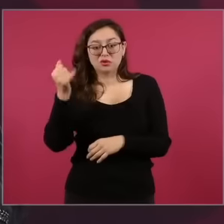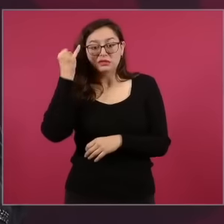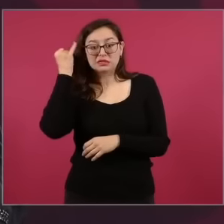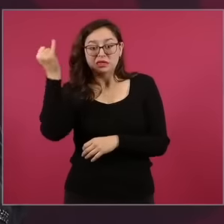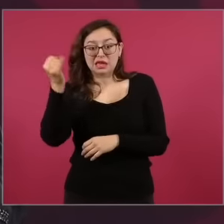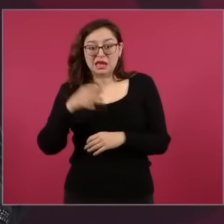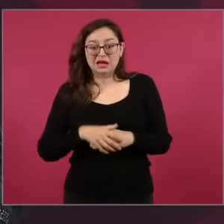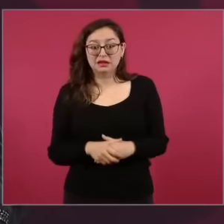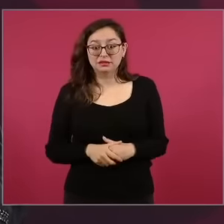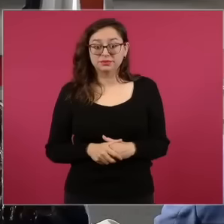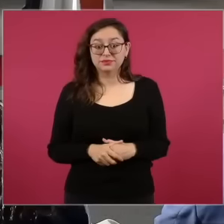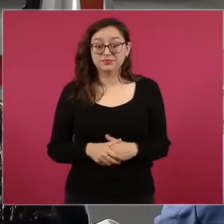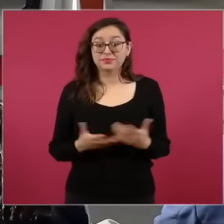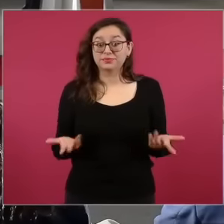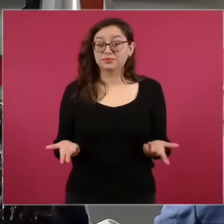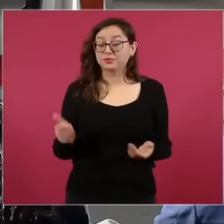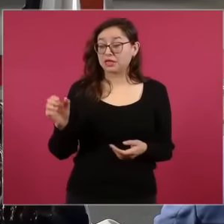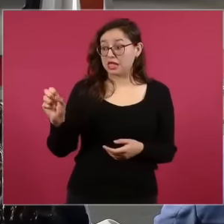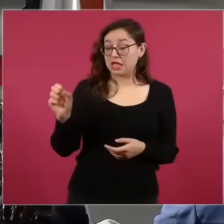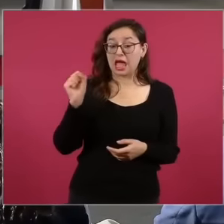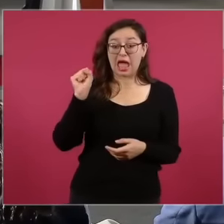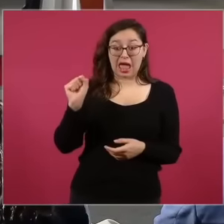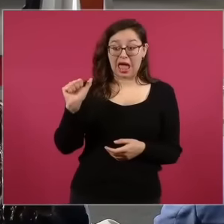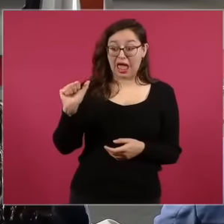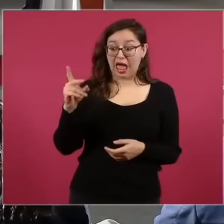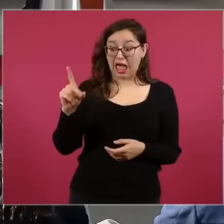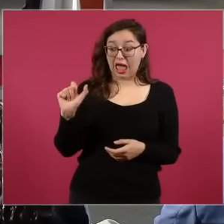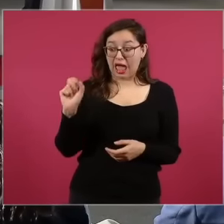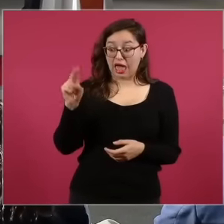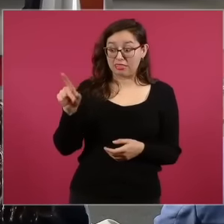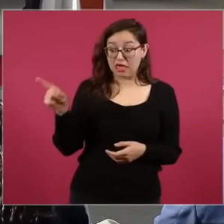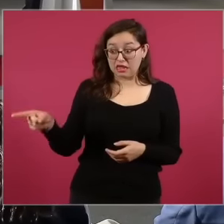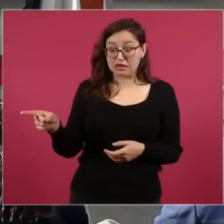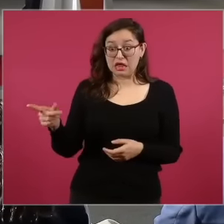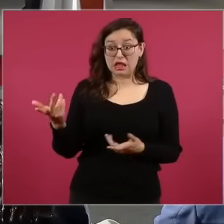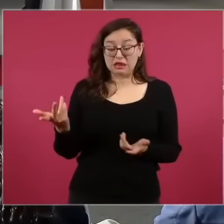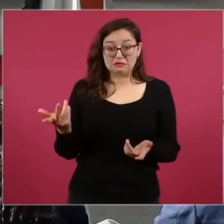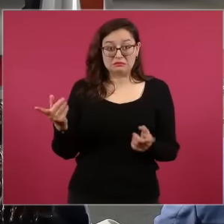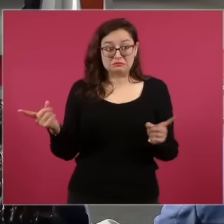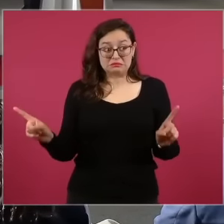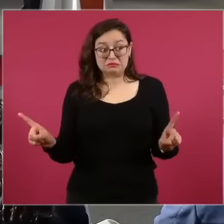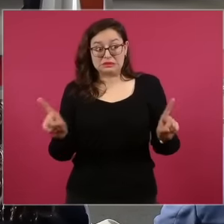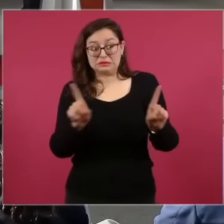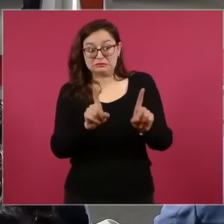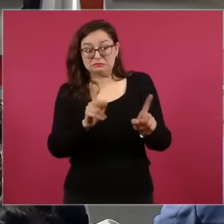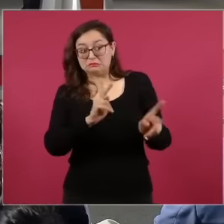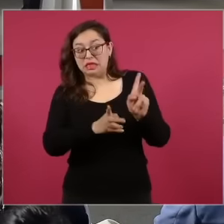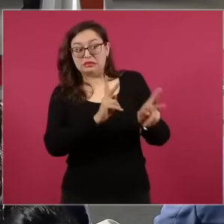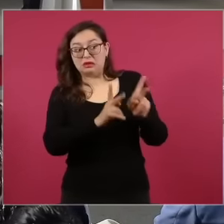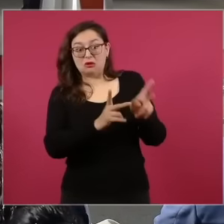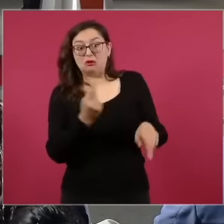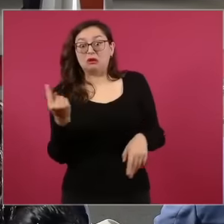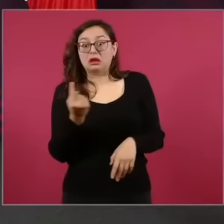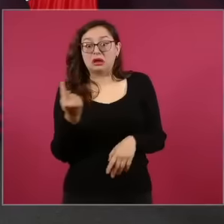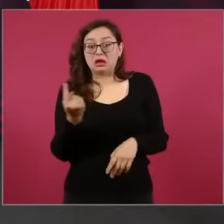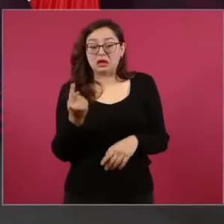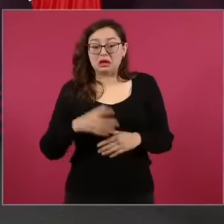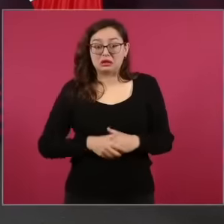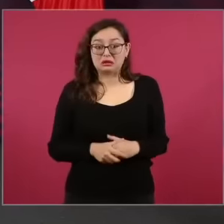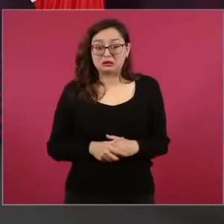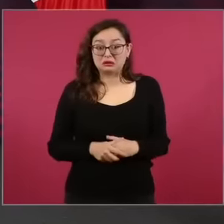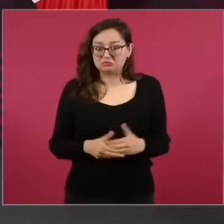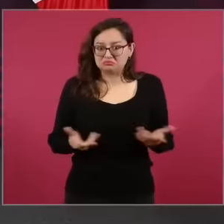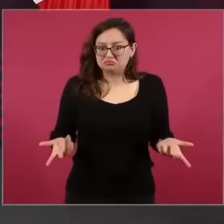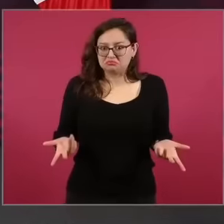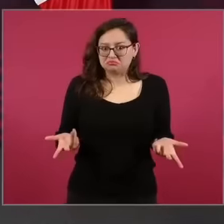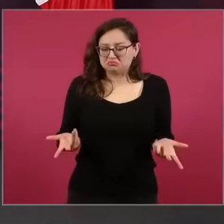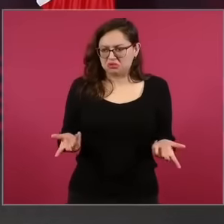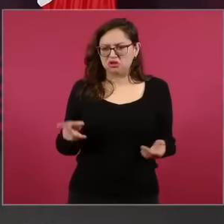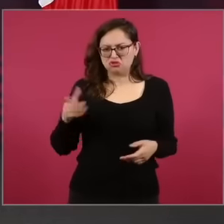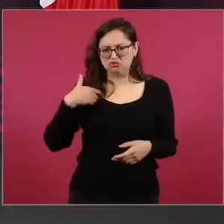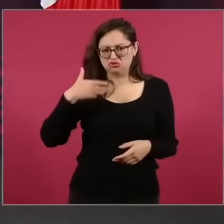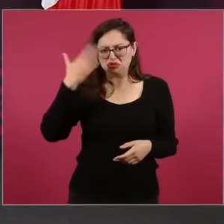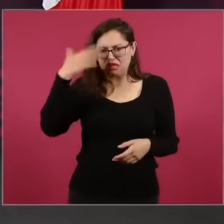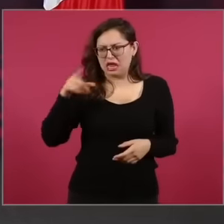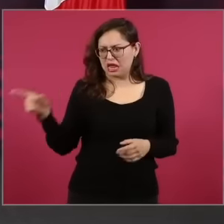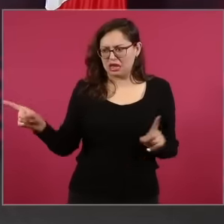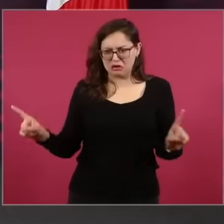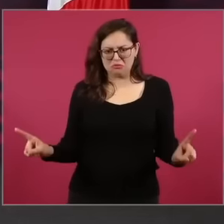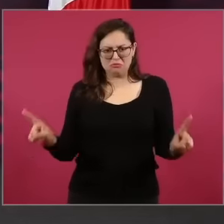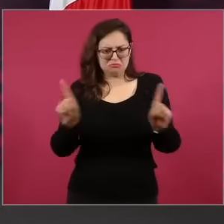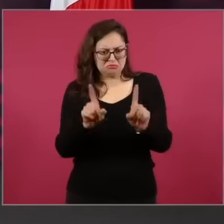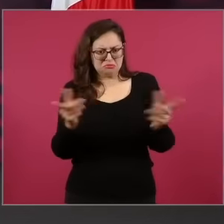told him that he spoke with him yes and that he spoke with him I don't know I don't know But that conversation may have taken place